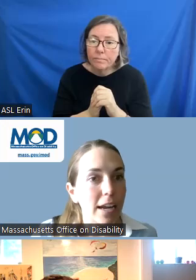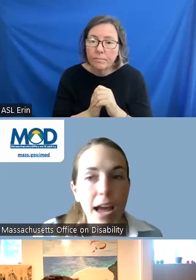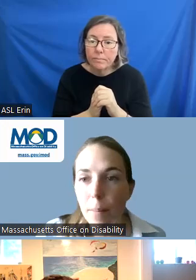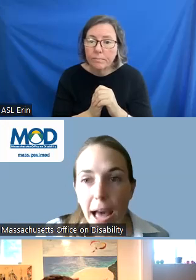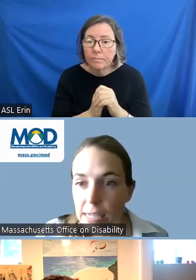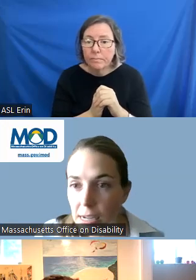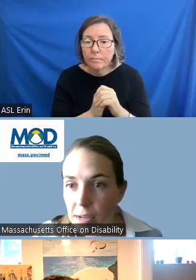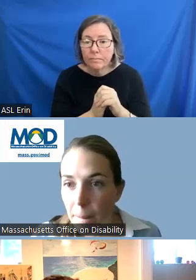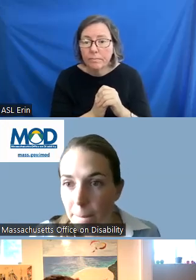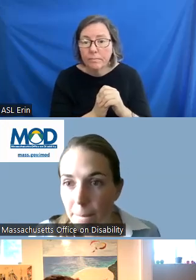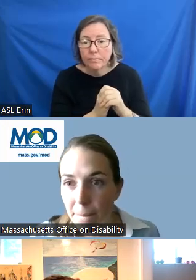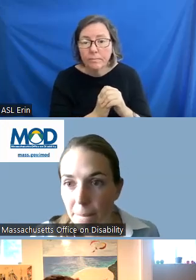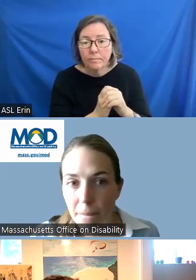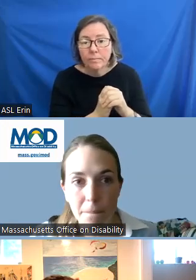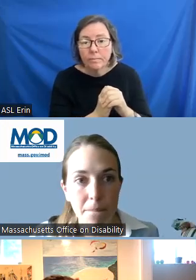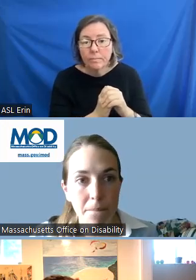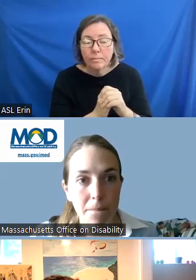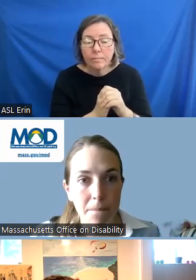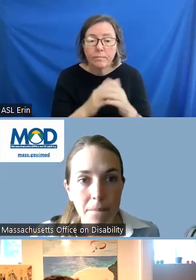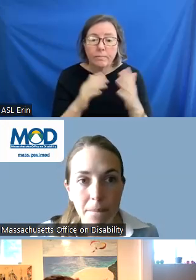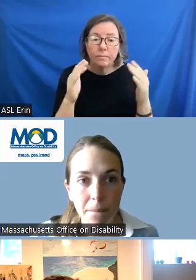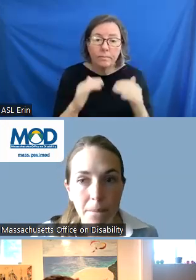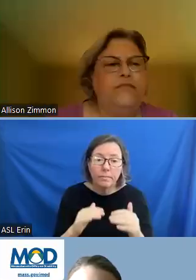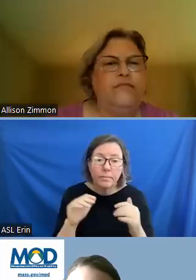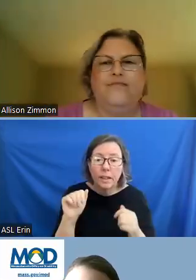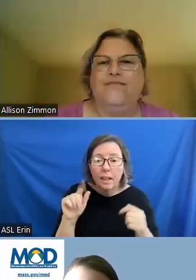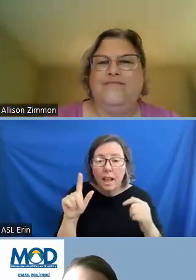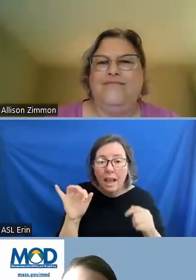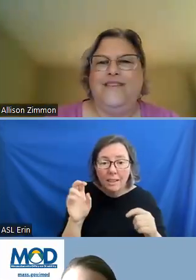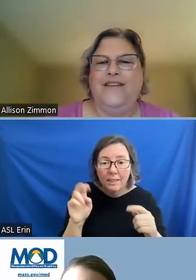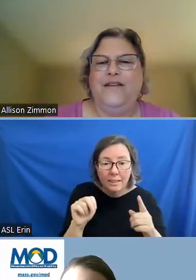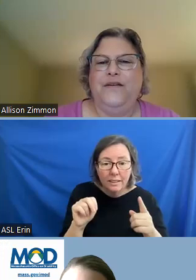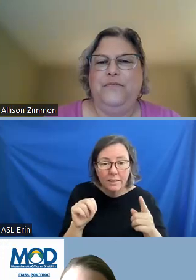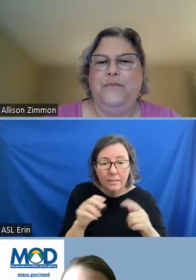All right. Allison?